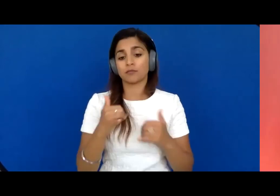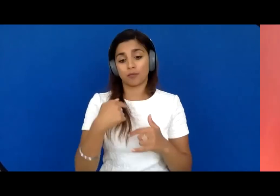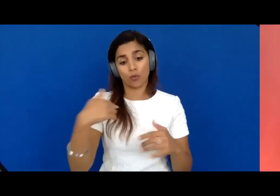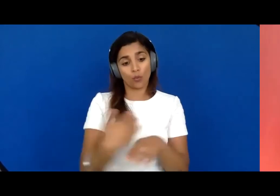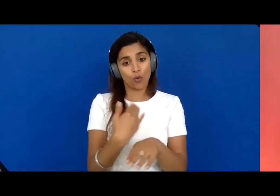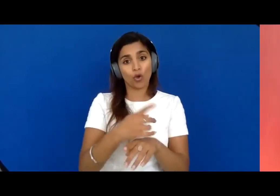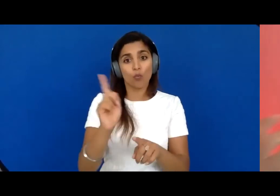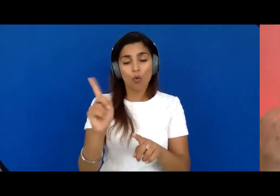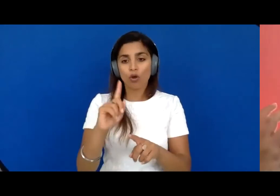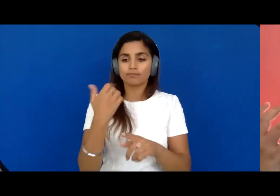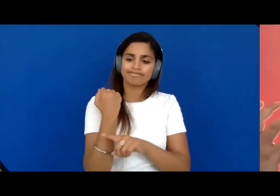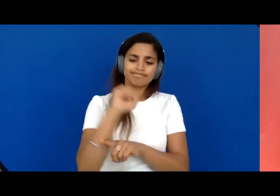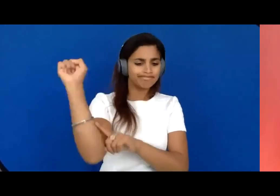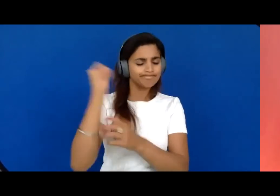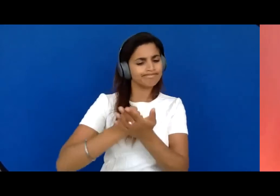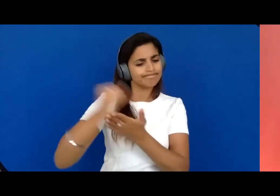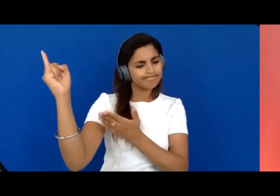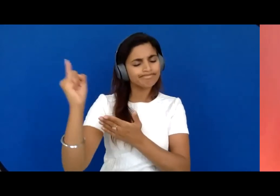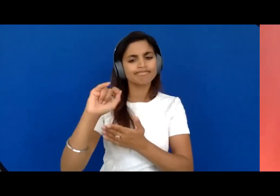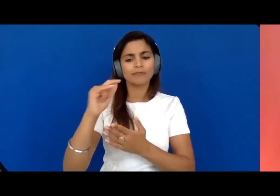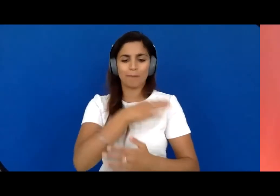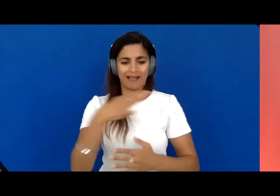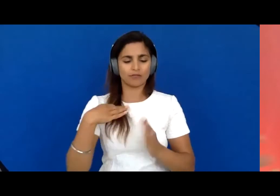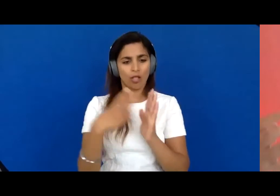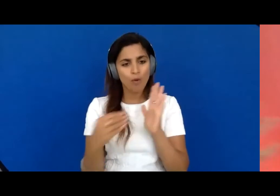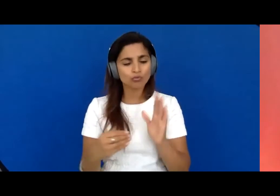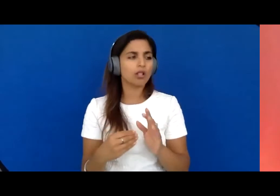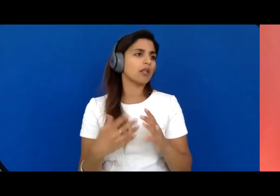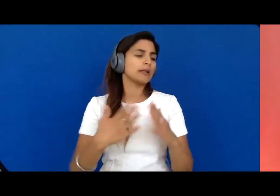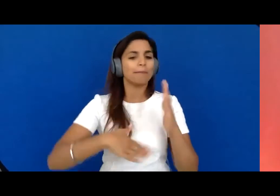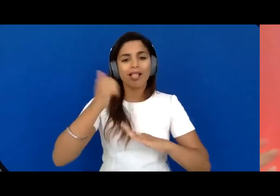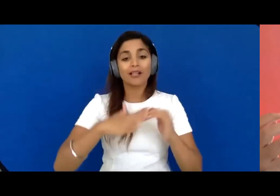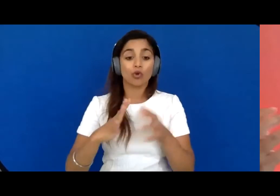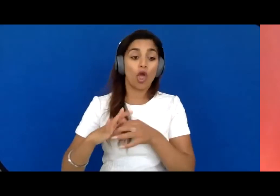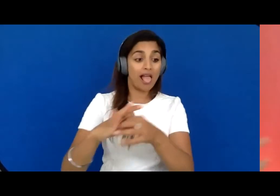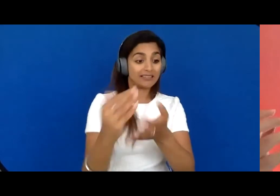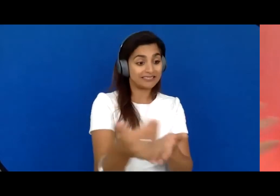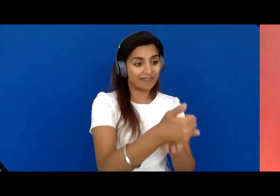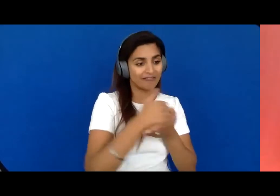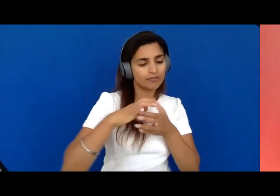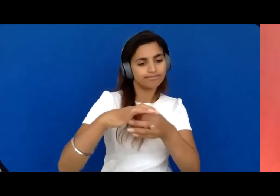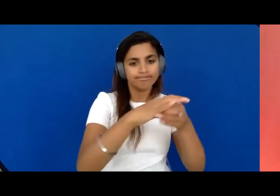medical models you're working towards building collective care on the other hand you're constantly asked to rely on the medical